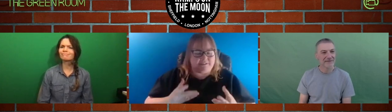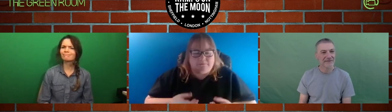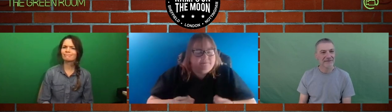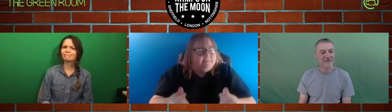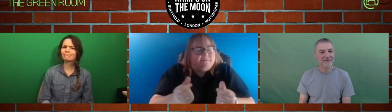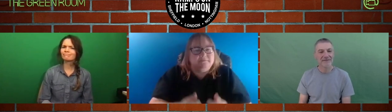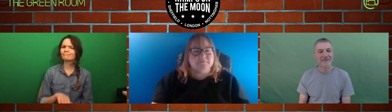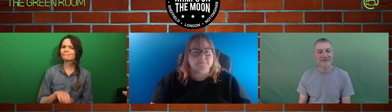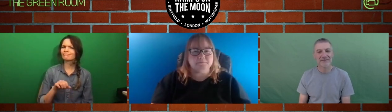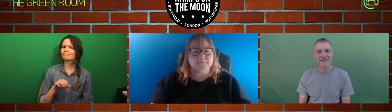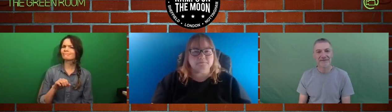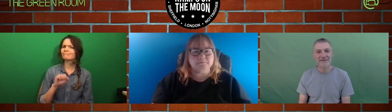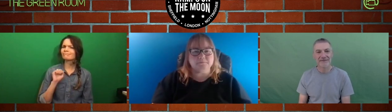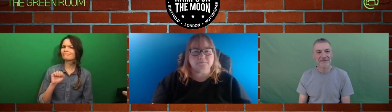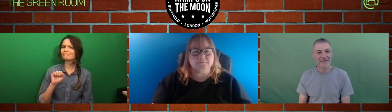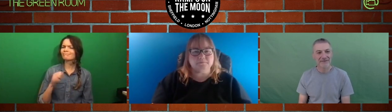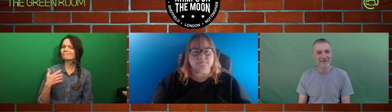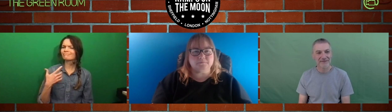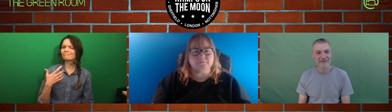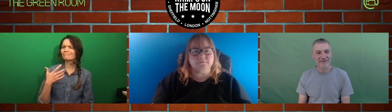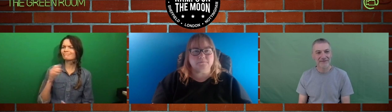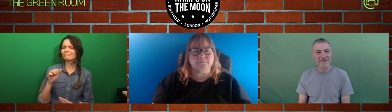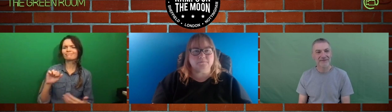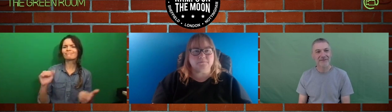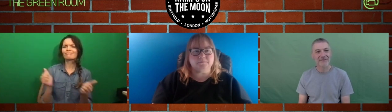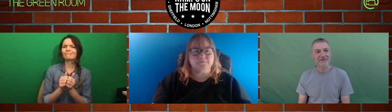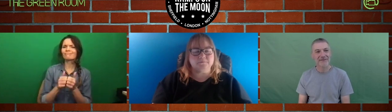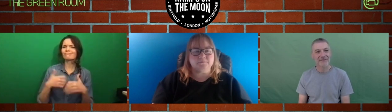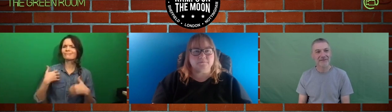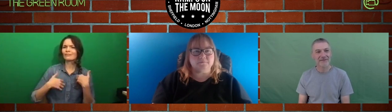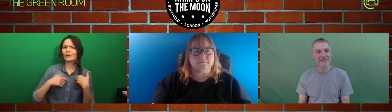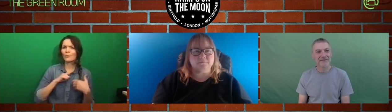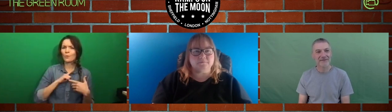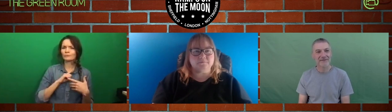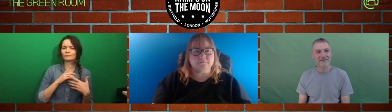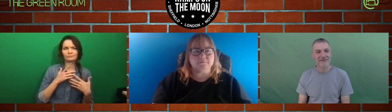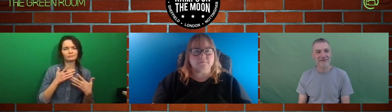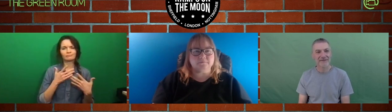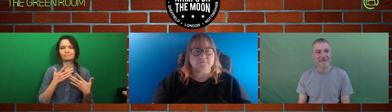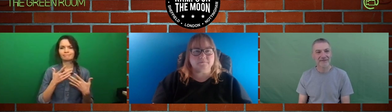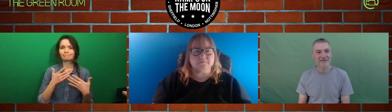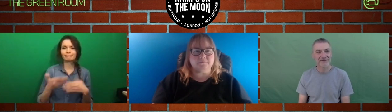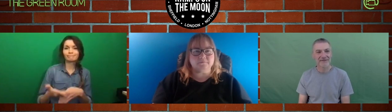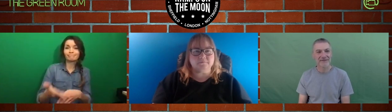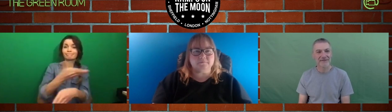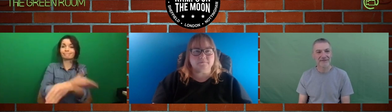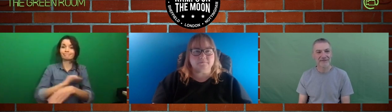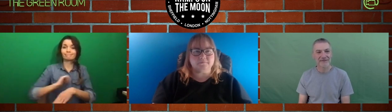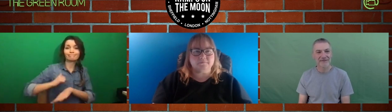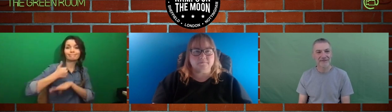the way we were sort of set up right from the beginning that access was everybody's responsibility in